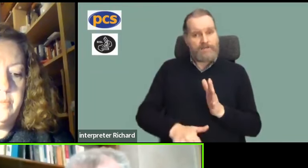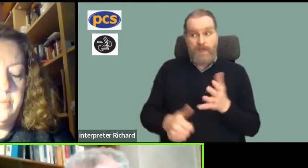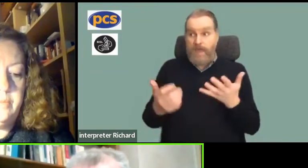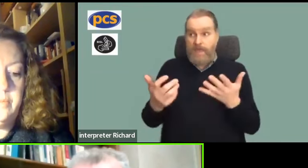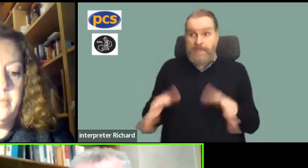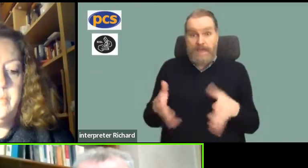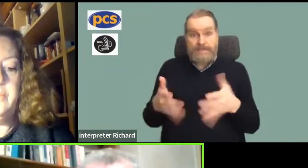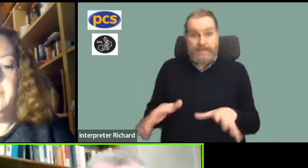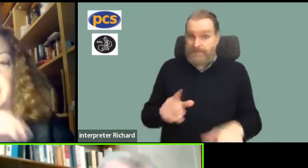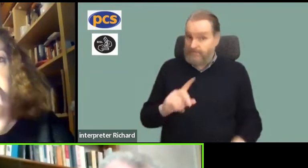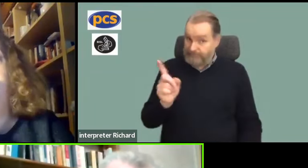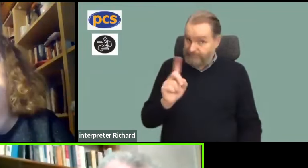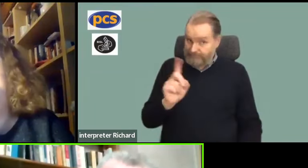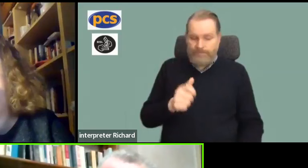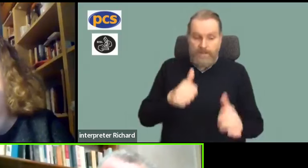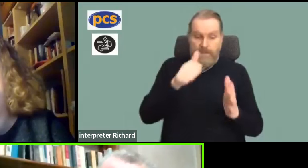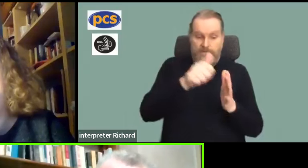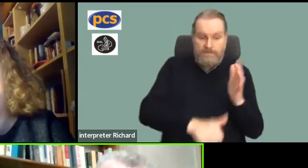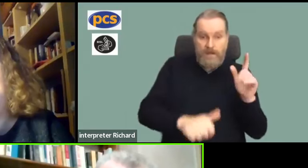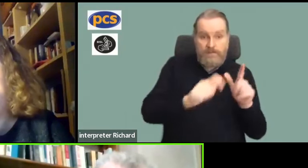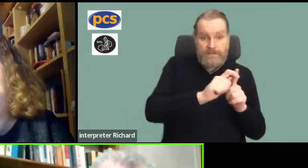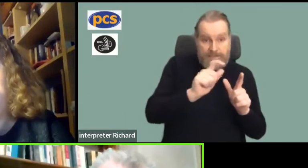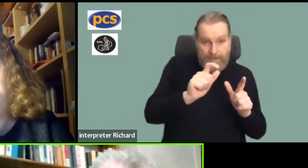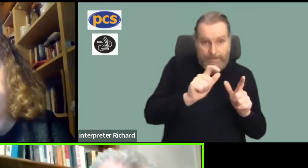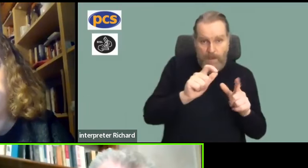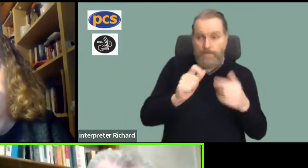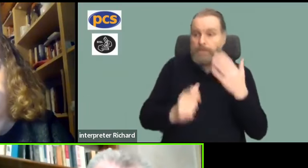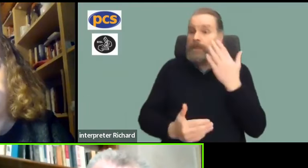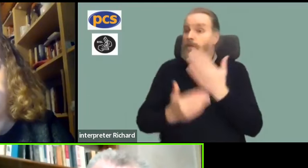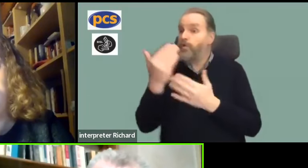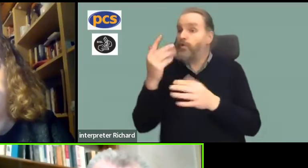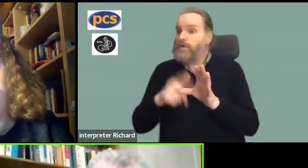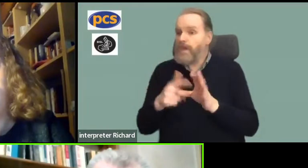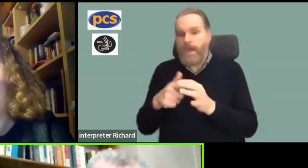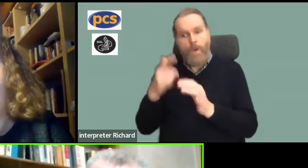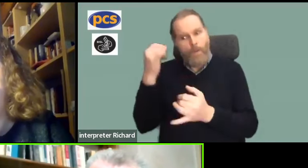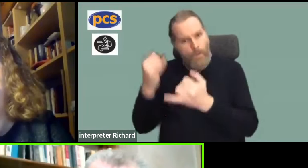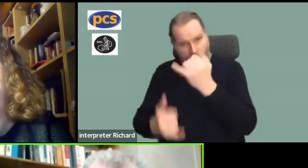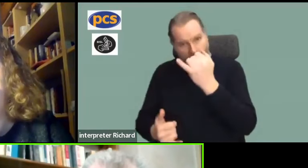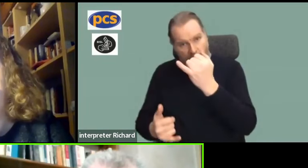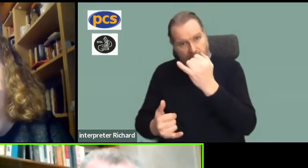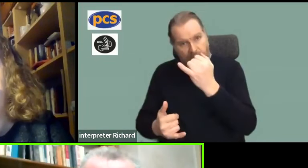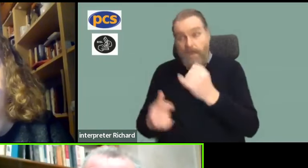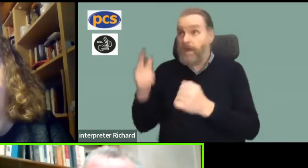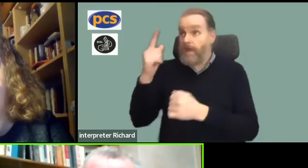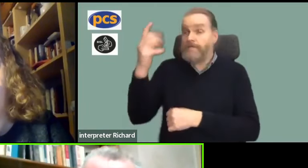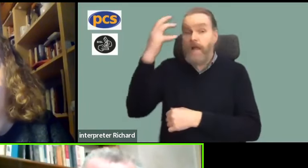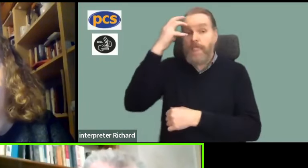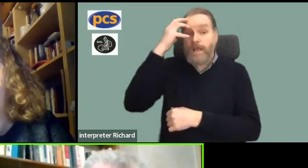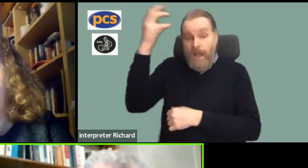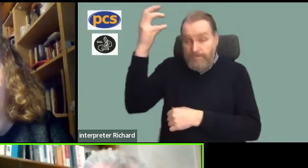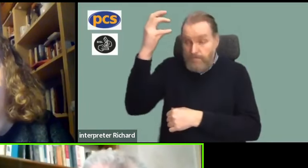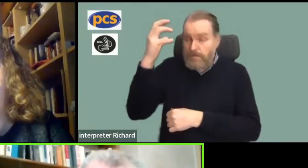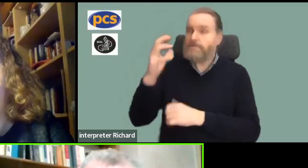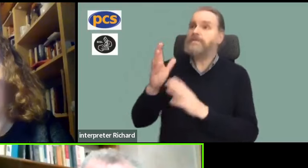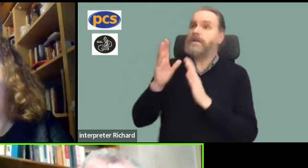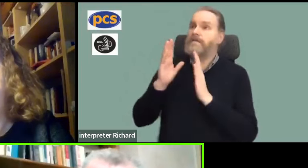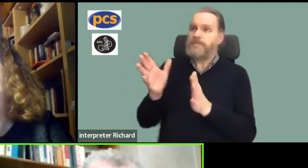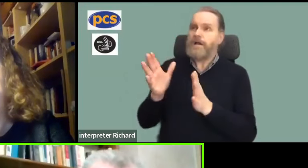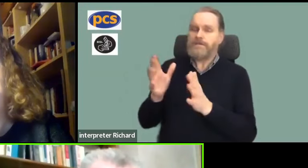the end will the end will escalate in the new year e new year, both within new year, both within Pcs. And with other unions, And with other unions, unless the government just drop